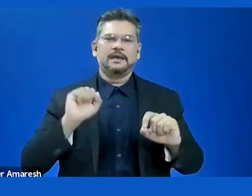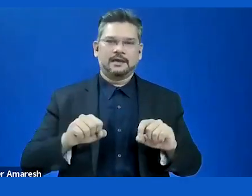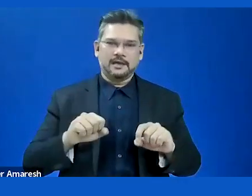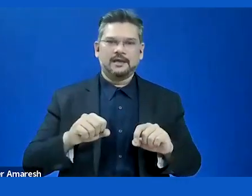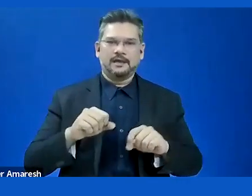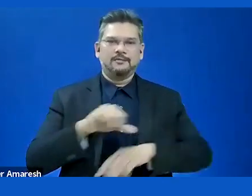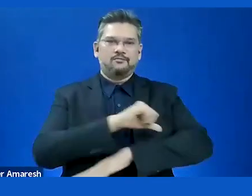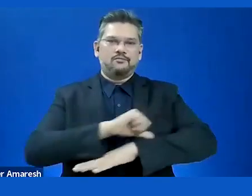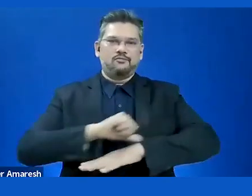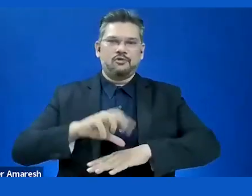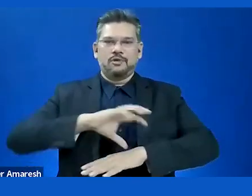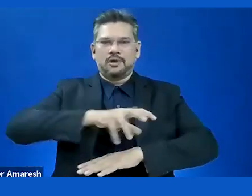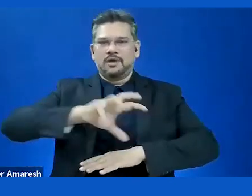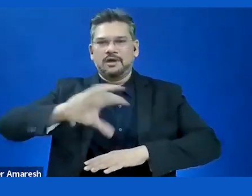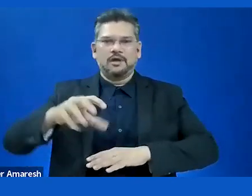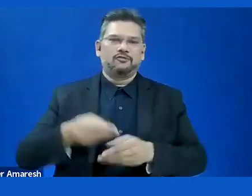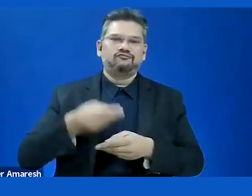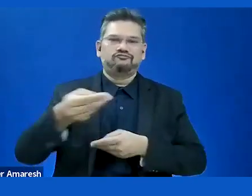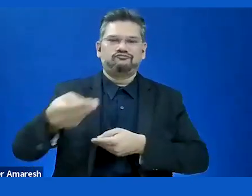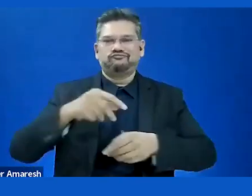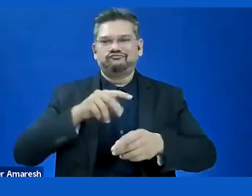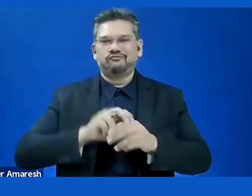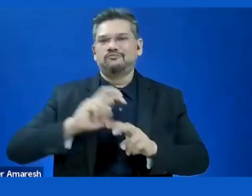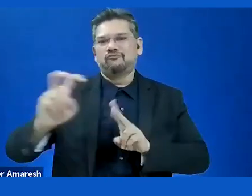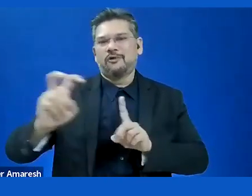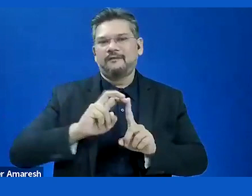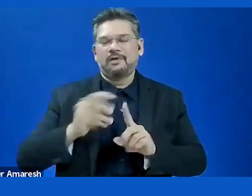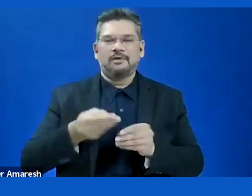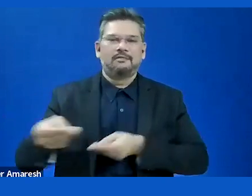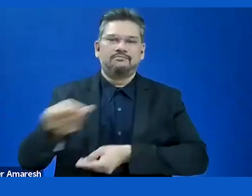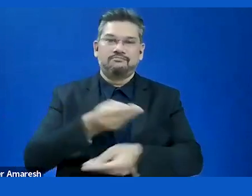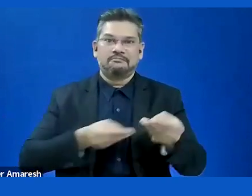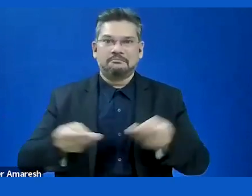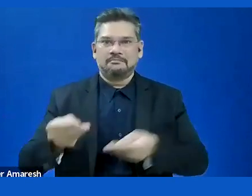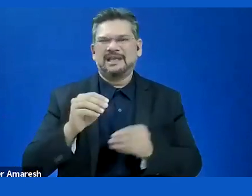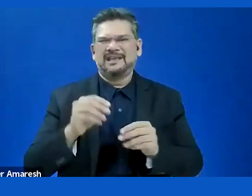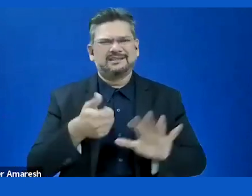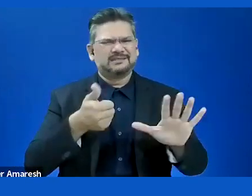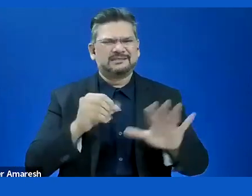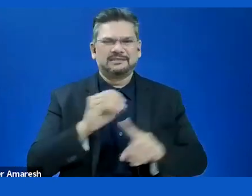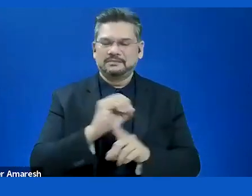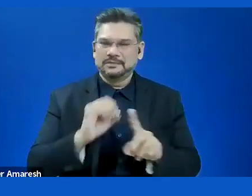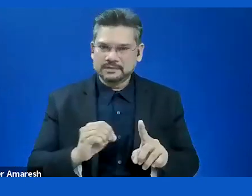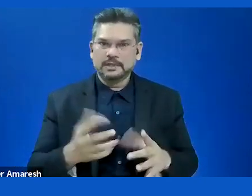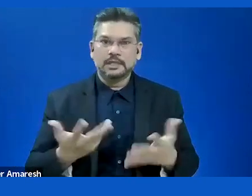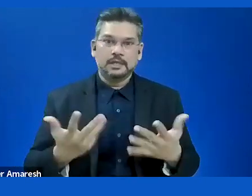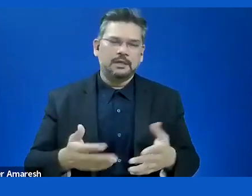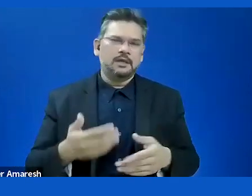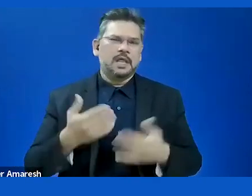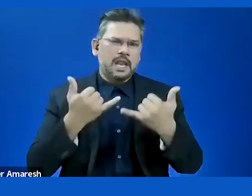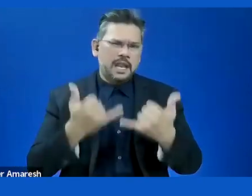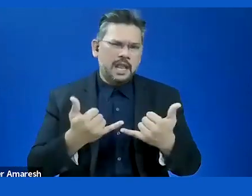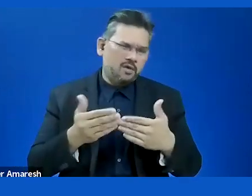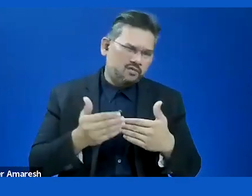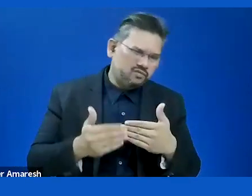this year will be available to all EU citizens, businesses who wish to identify themselves or